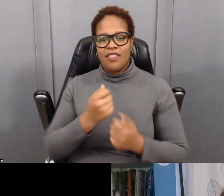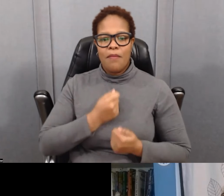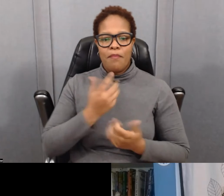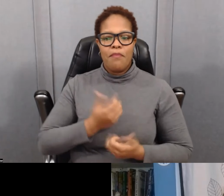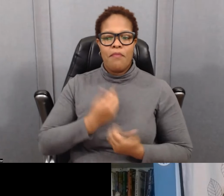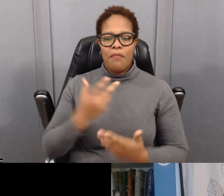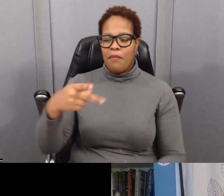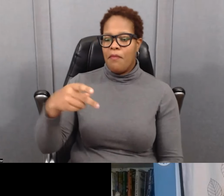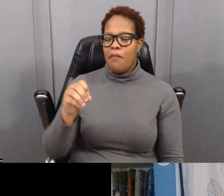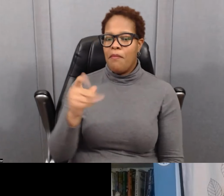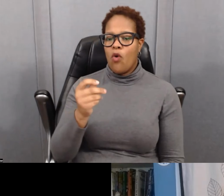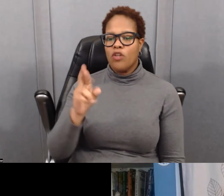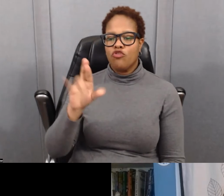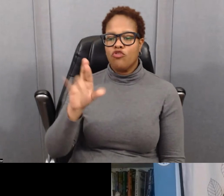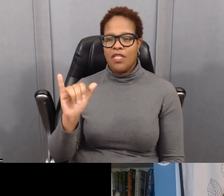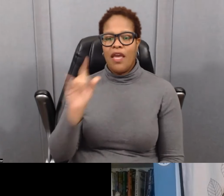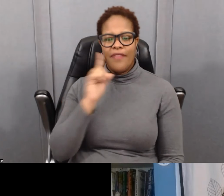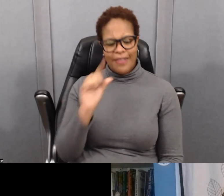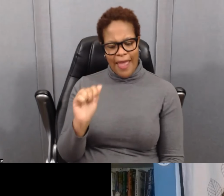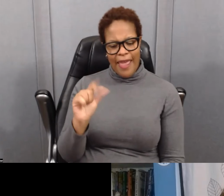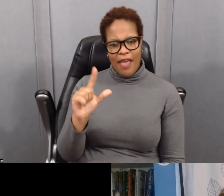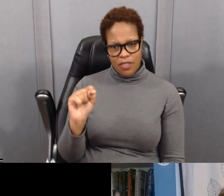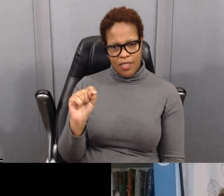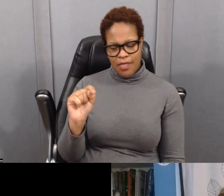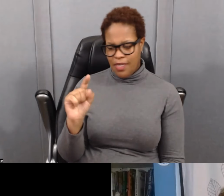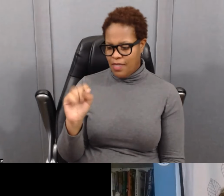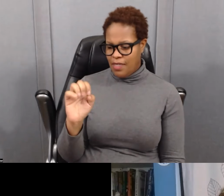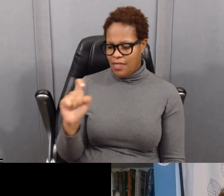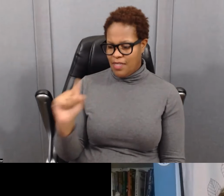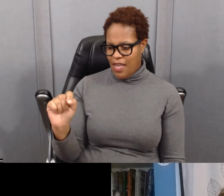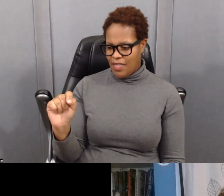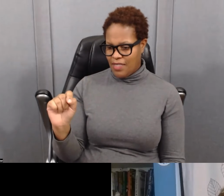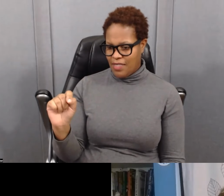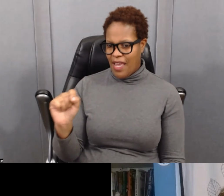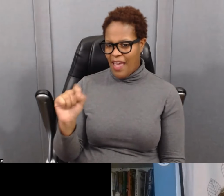that's alt, I think it's A-L-T, Text, T-E-X-T, As Poetry. You can just Google that,